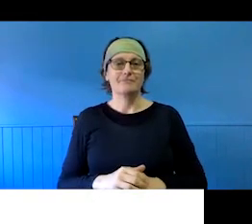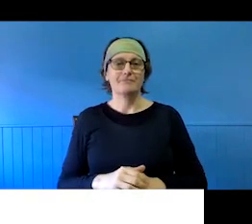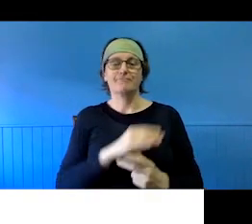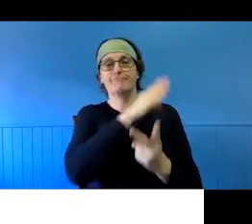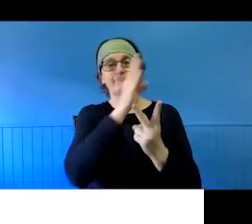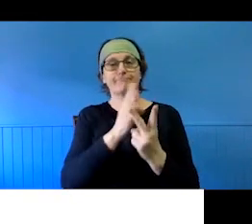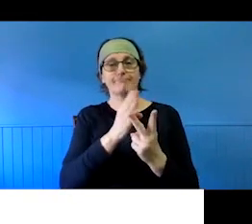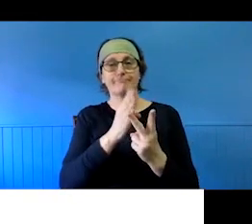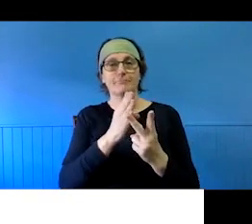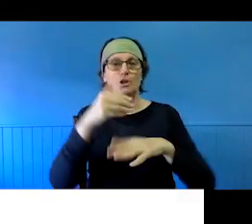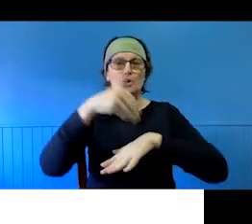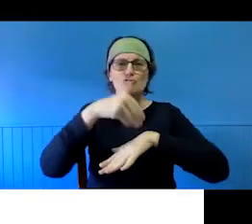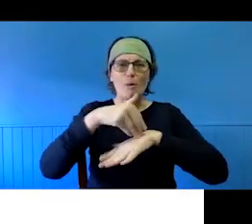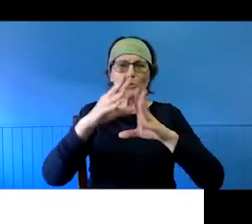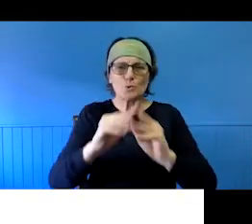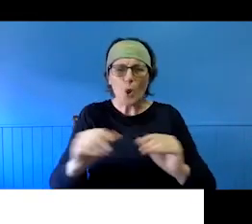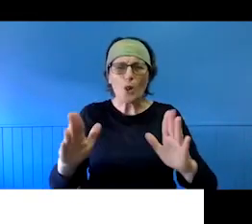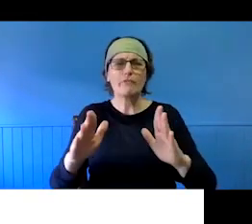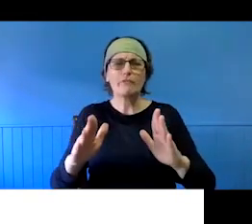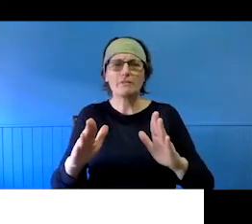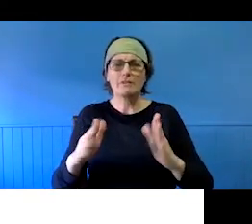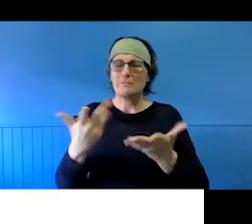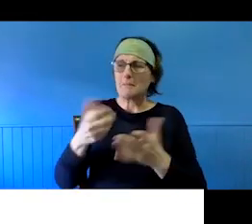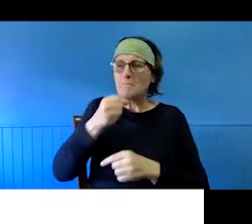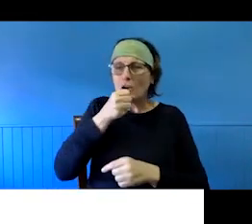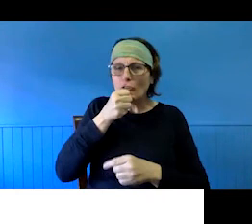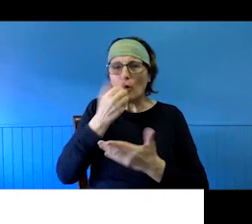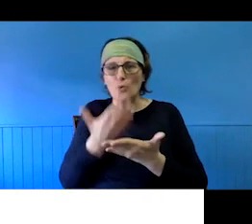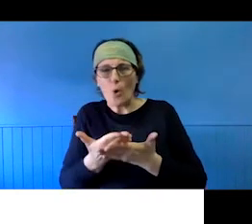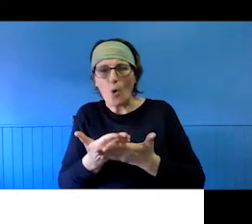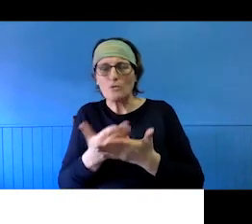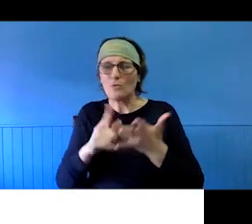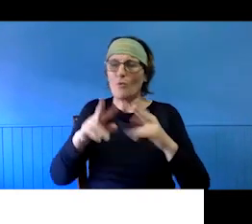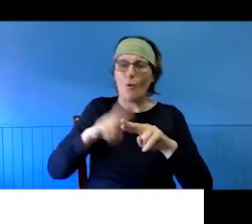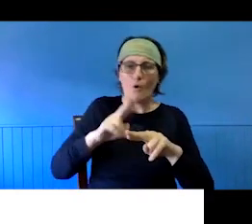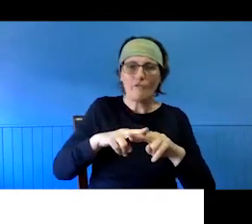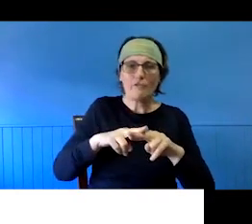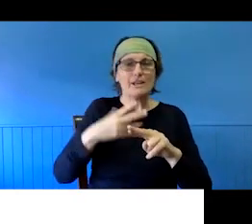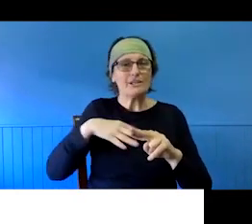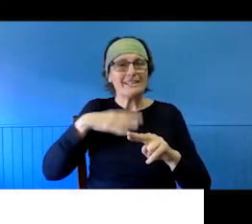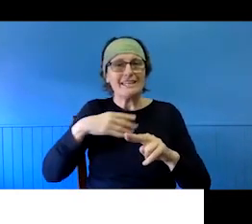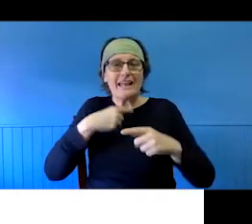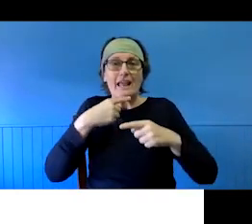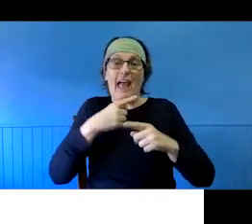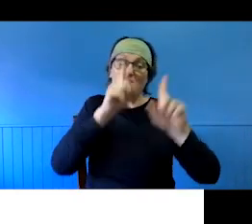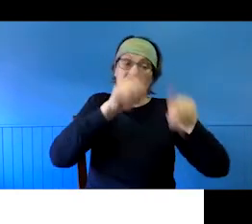Tunnelshoot and help someone, you know, with mics on and off, always have a housekeeping guide at the beginning of your session.